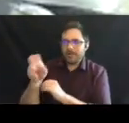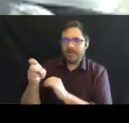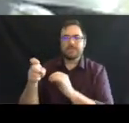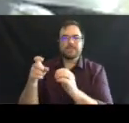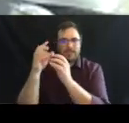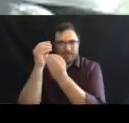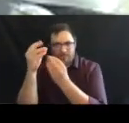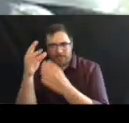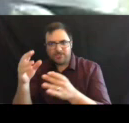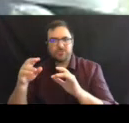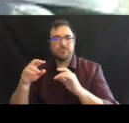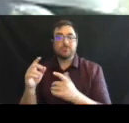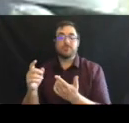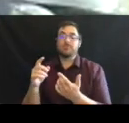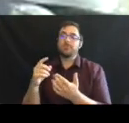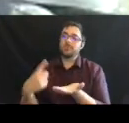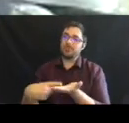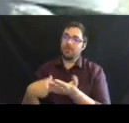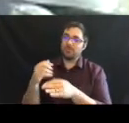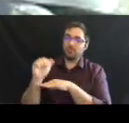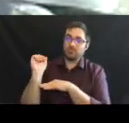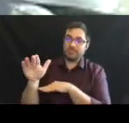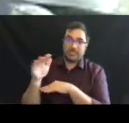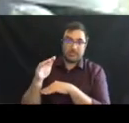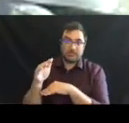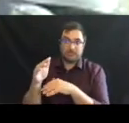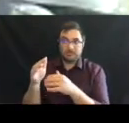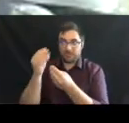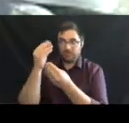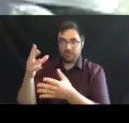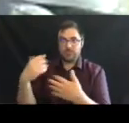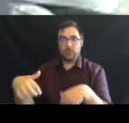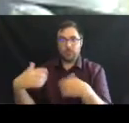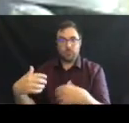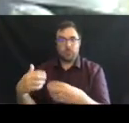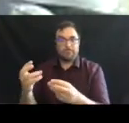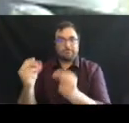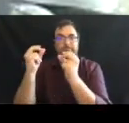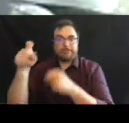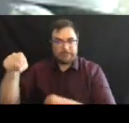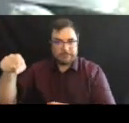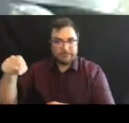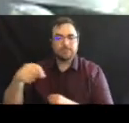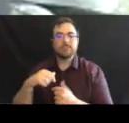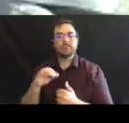we'll send just-in-time information. So if the diagnosis is a mild or unilateral hearing loss or